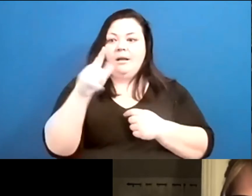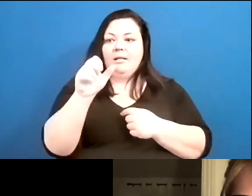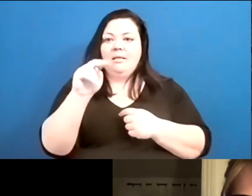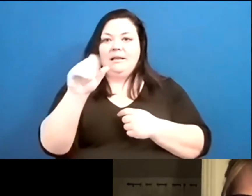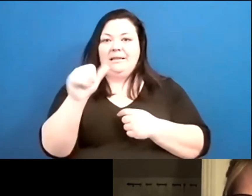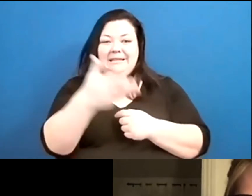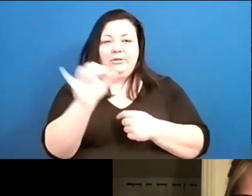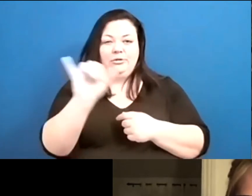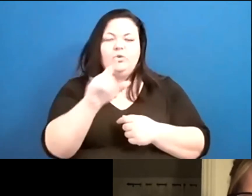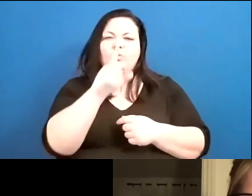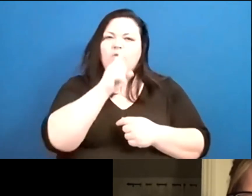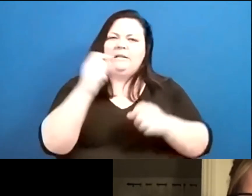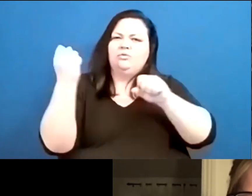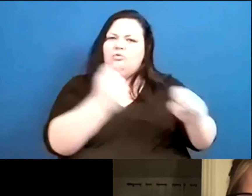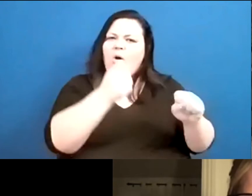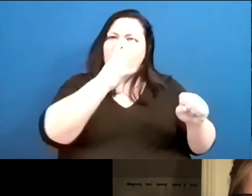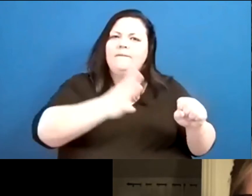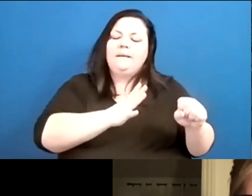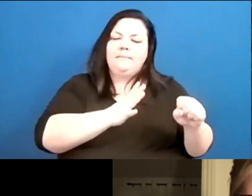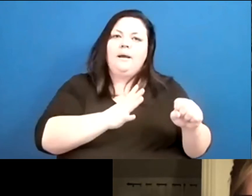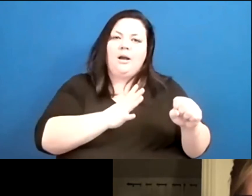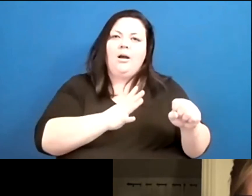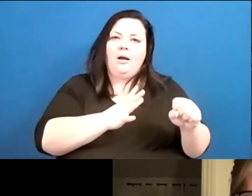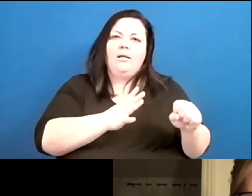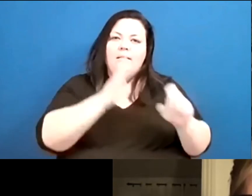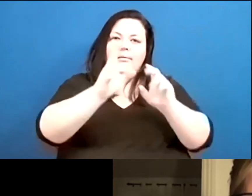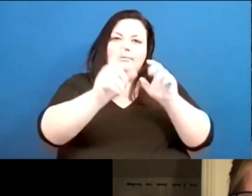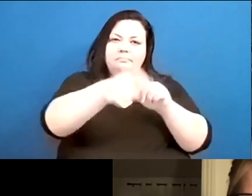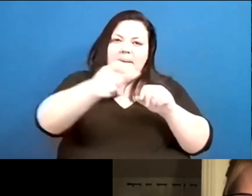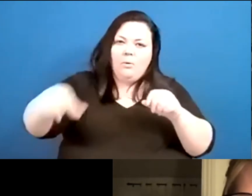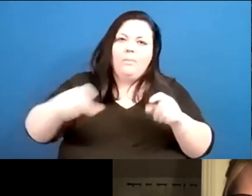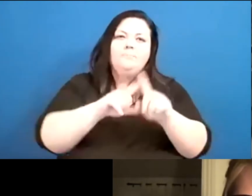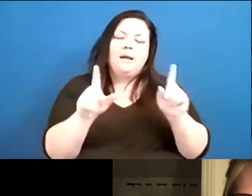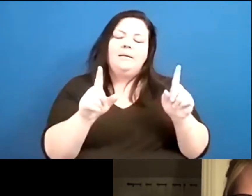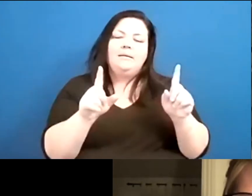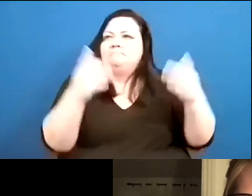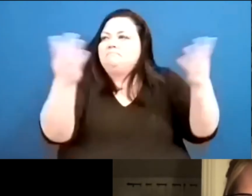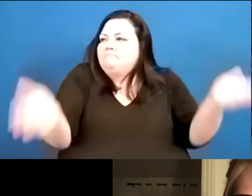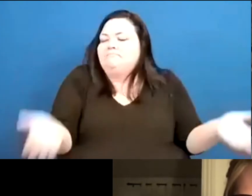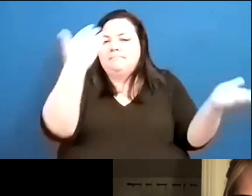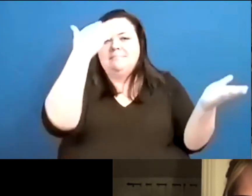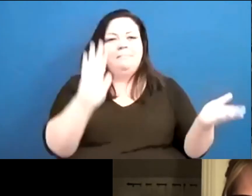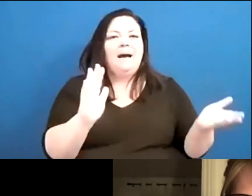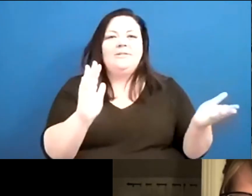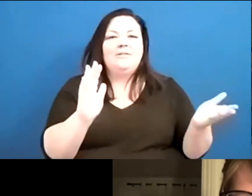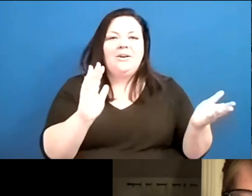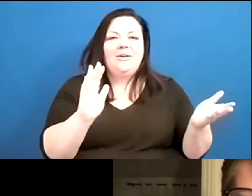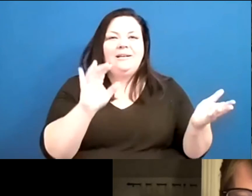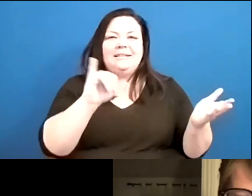really strong, female, like, figures but it was--I don't know, I really, like, she's like the Alexis Rose of Oz,